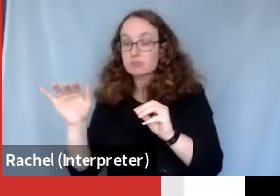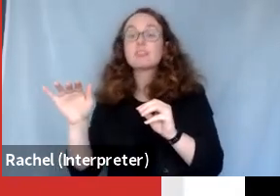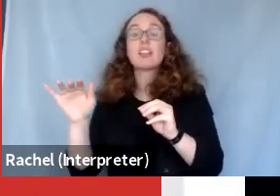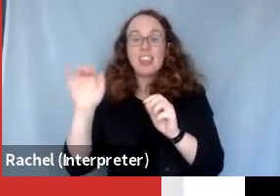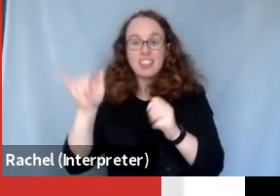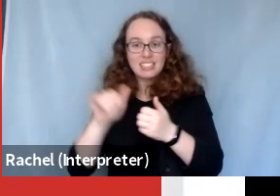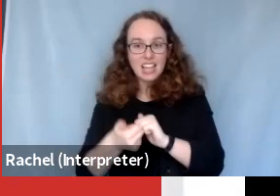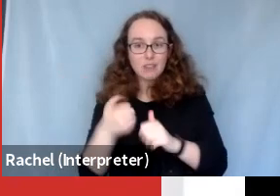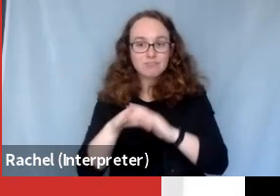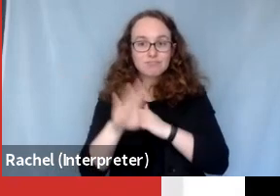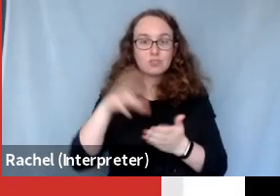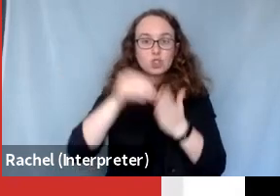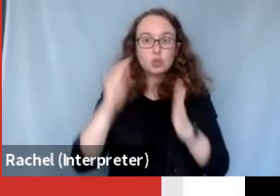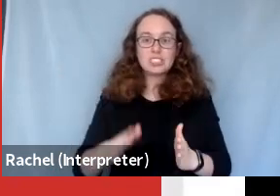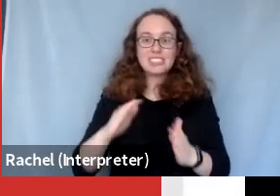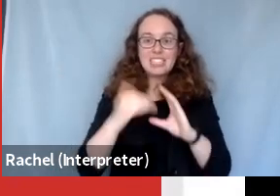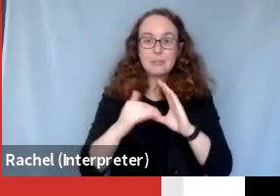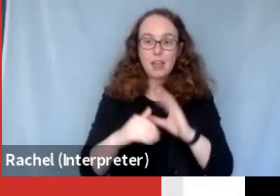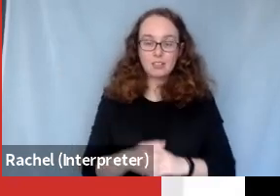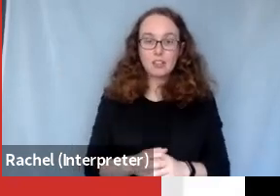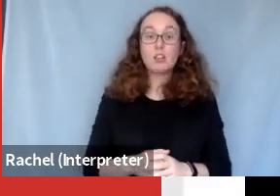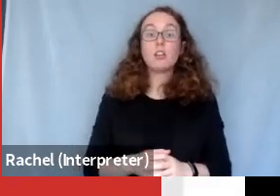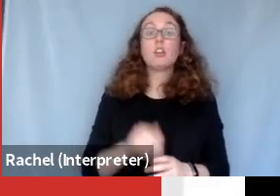Student emails also are your student ID number